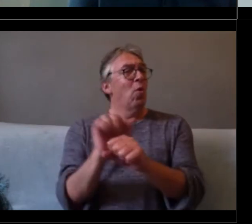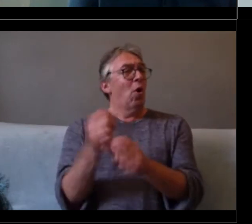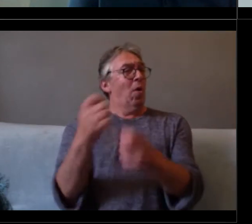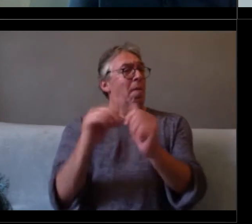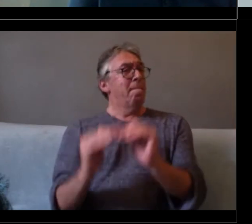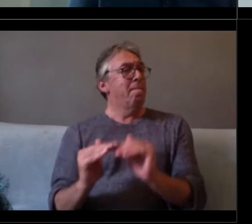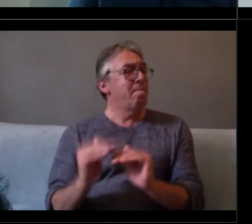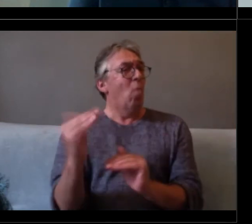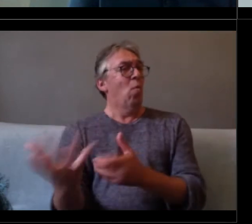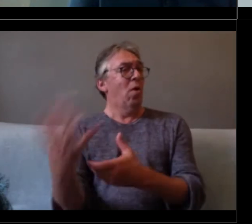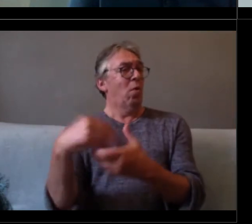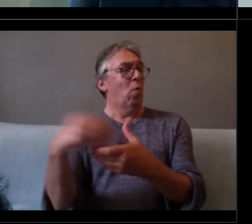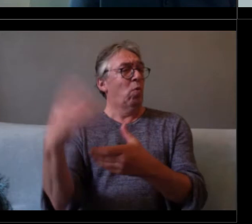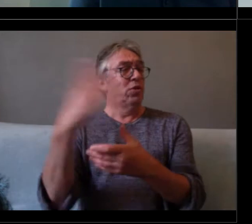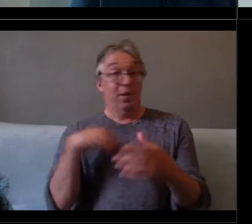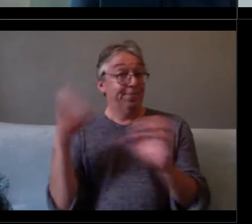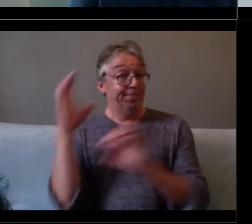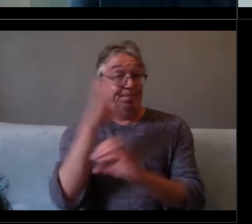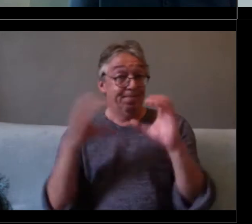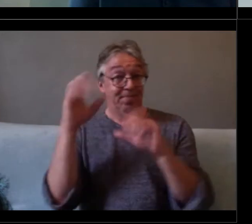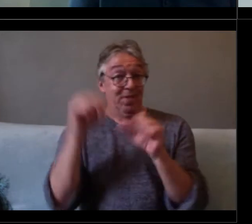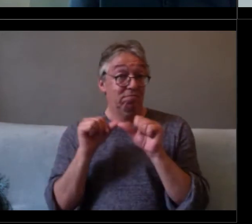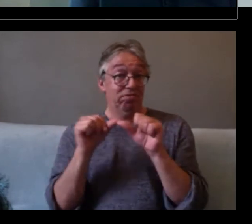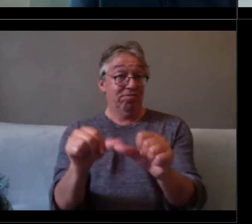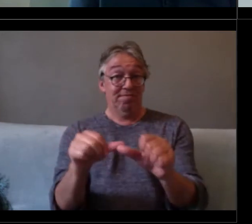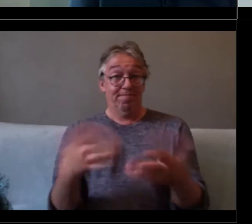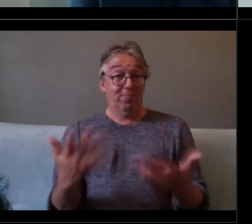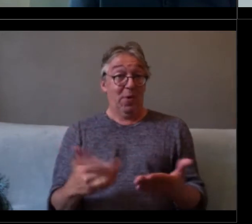The next stage is to practice what we preach